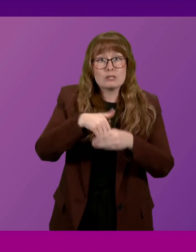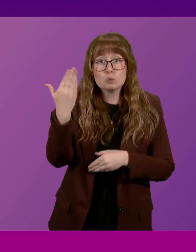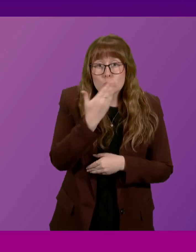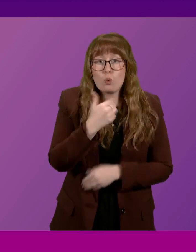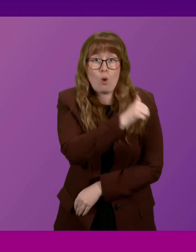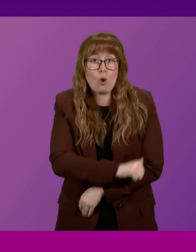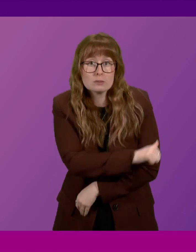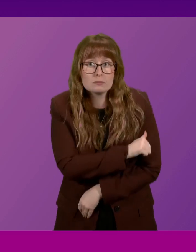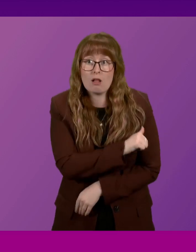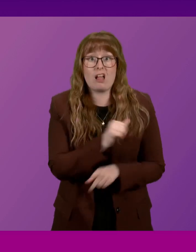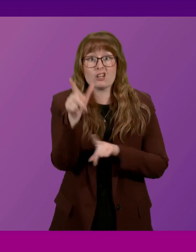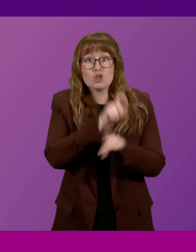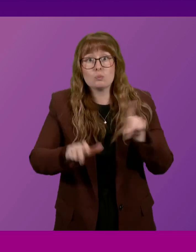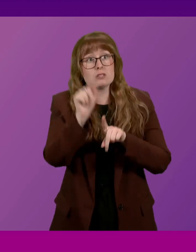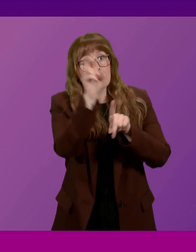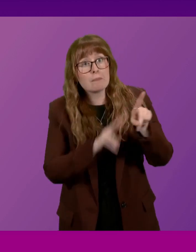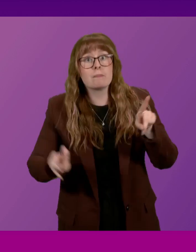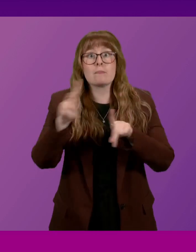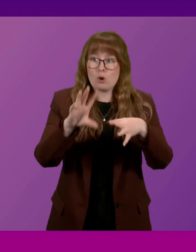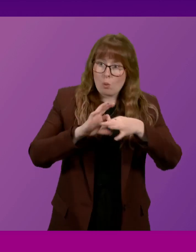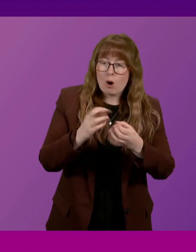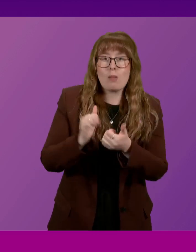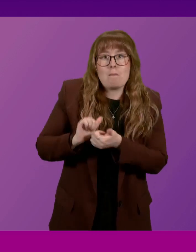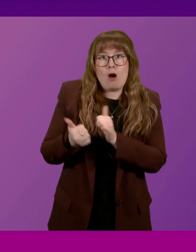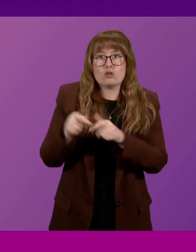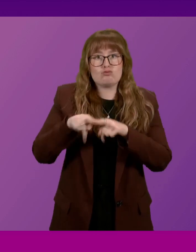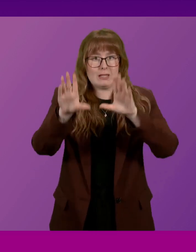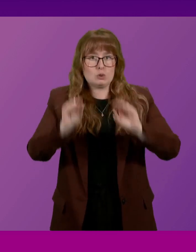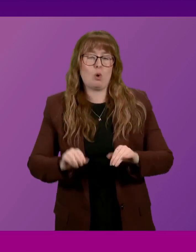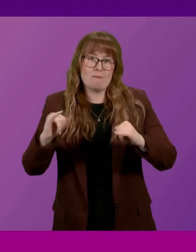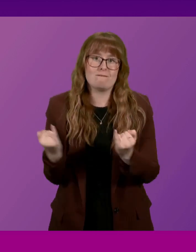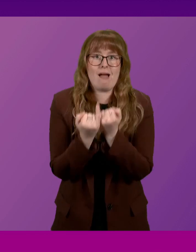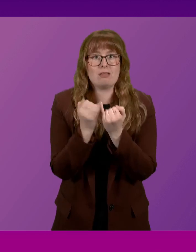and across communities, as well as work with partners to tackle violence and its harms.